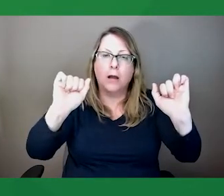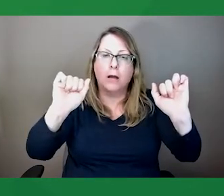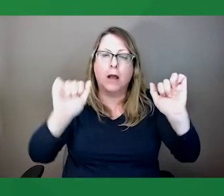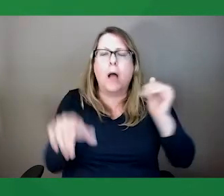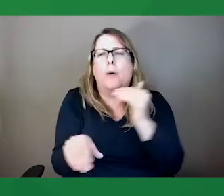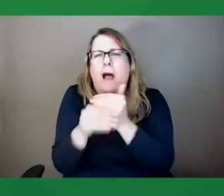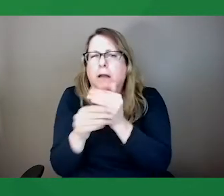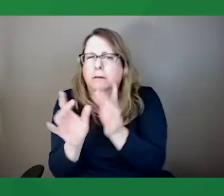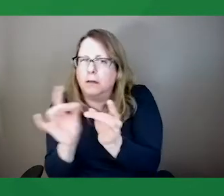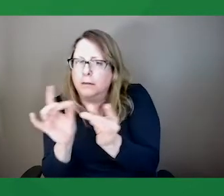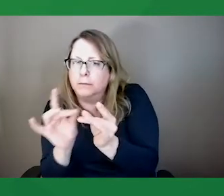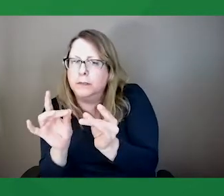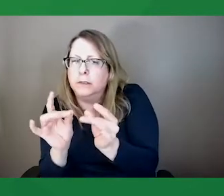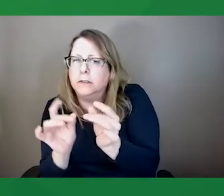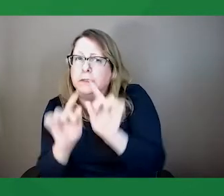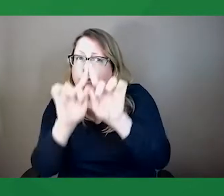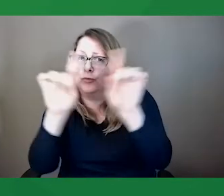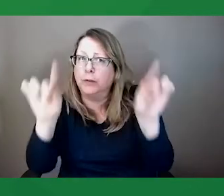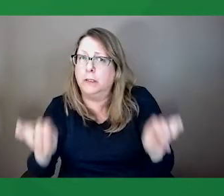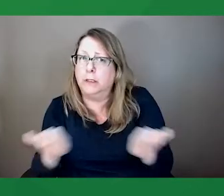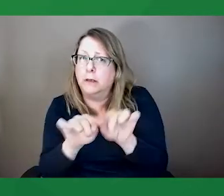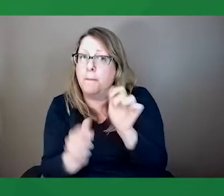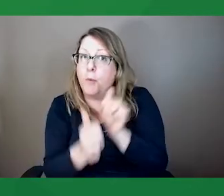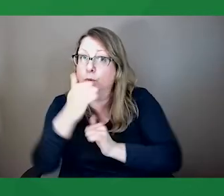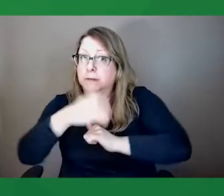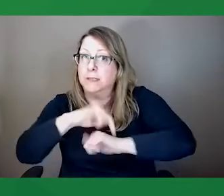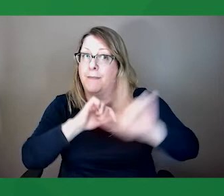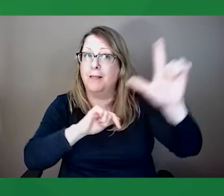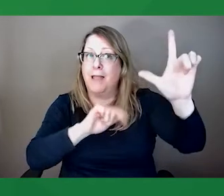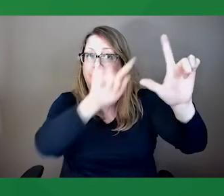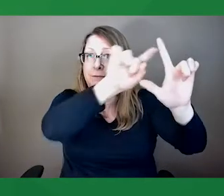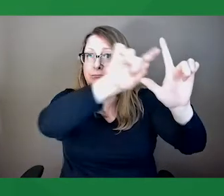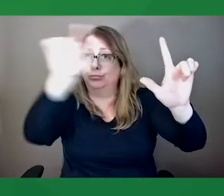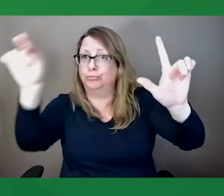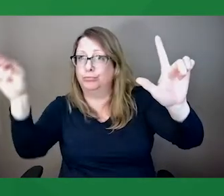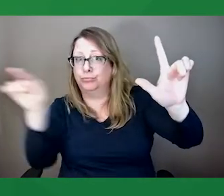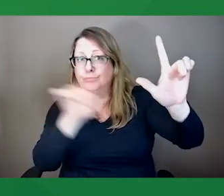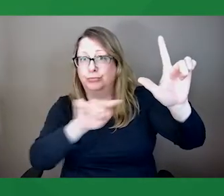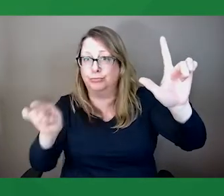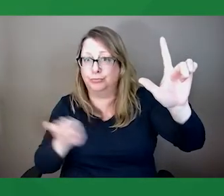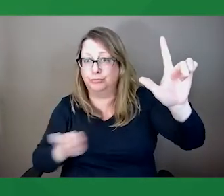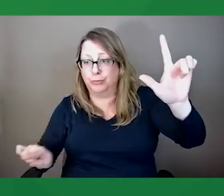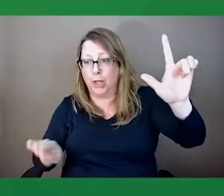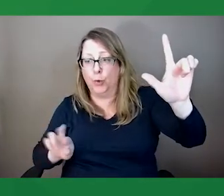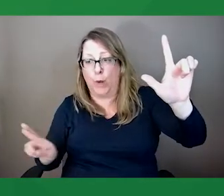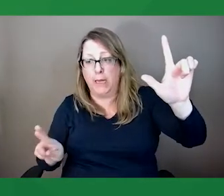screen is usually left to right, top to bottom, and it's going to be a portion